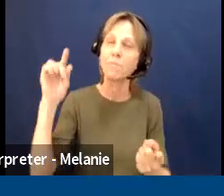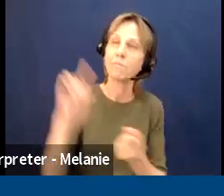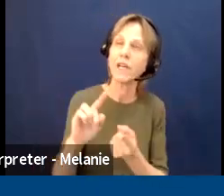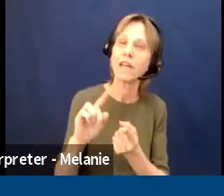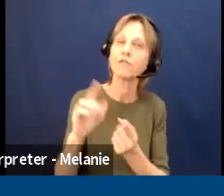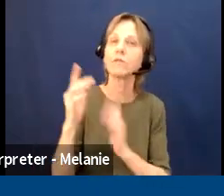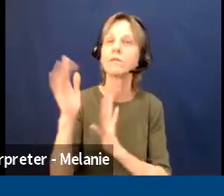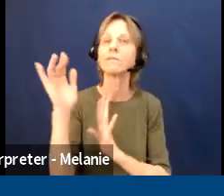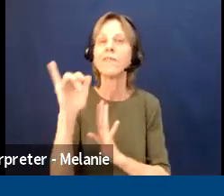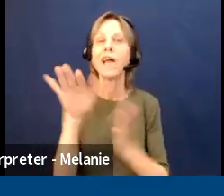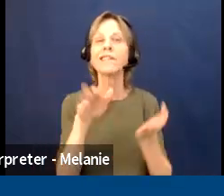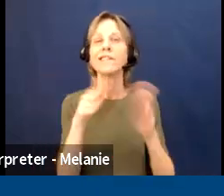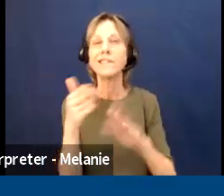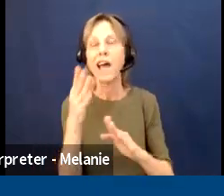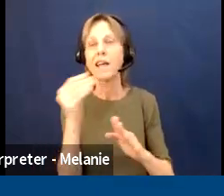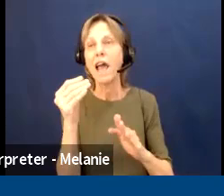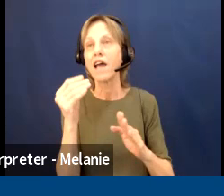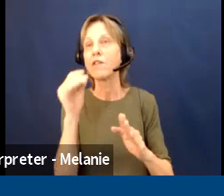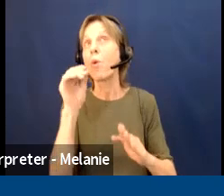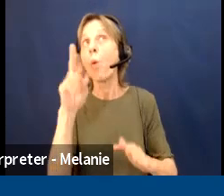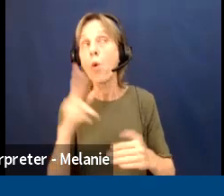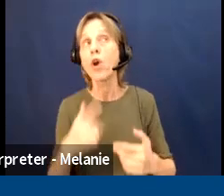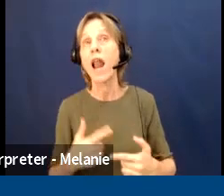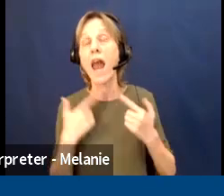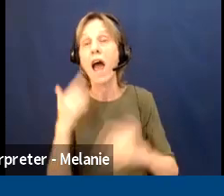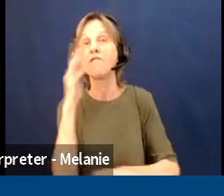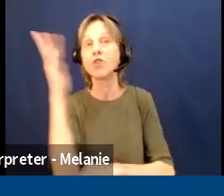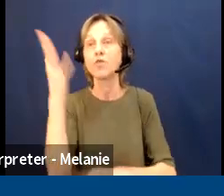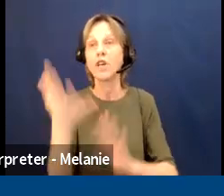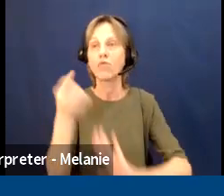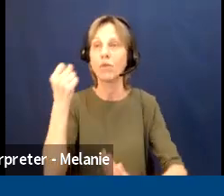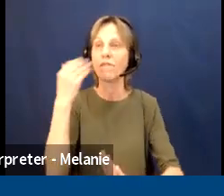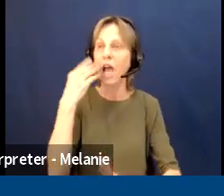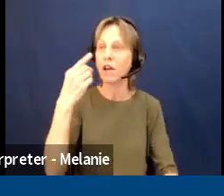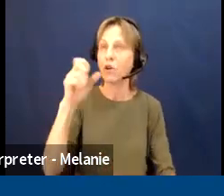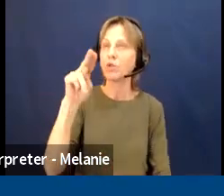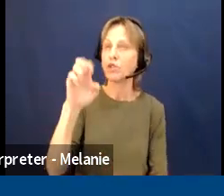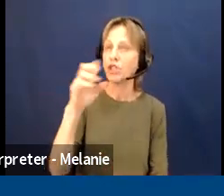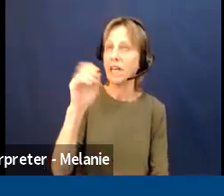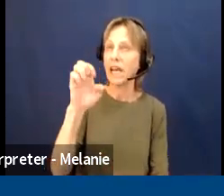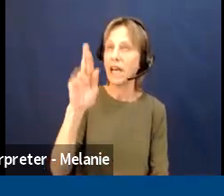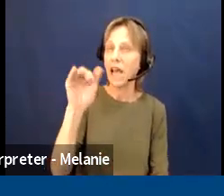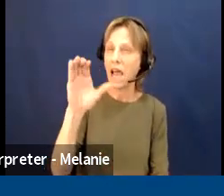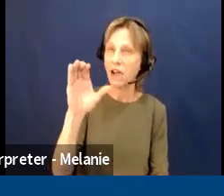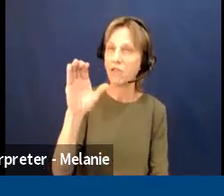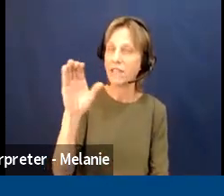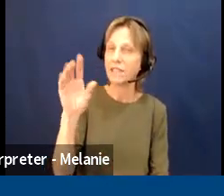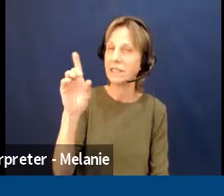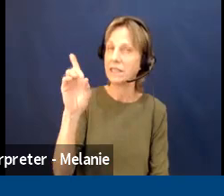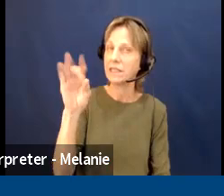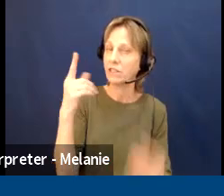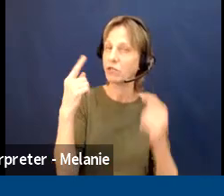looks like Gene and Eric took a first stab at answering uh Roger's question but didn't know if